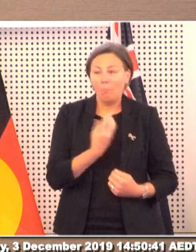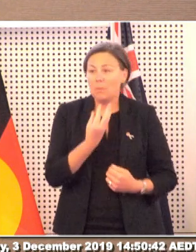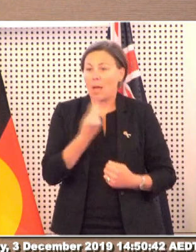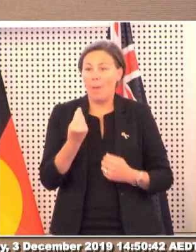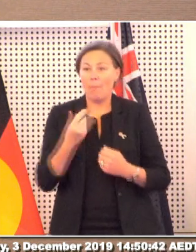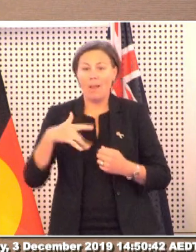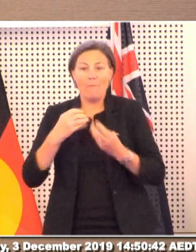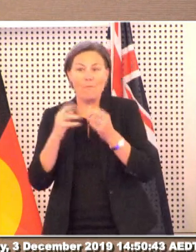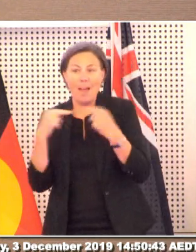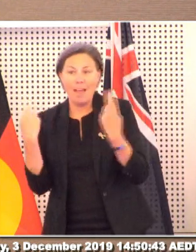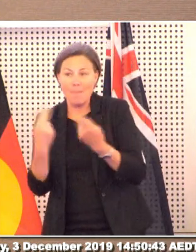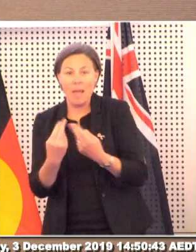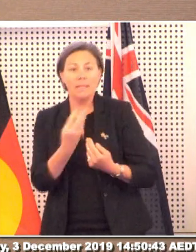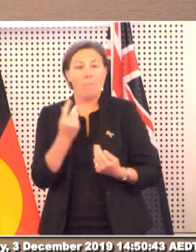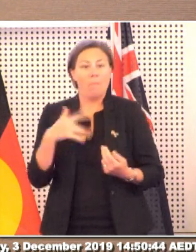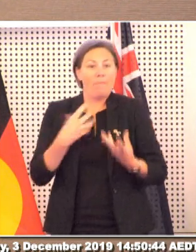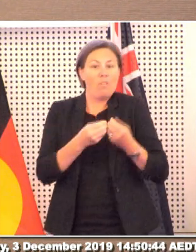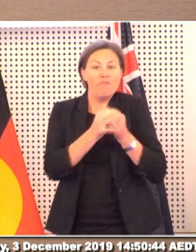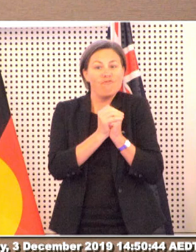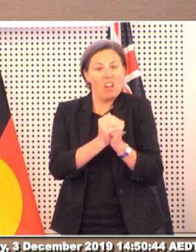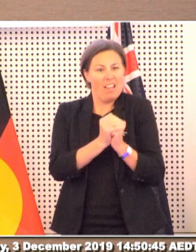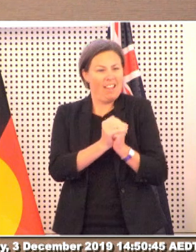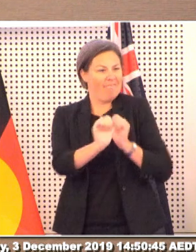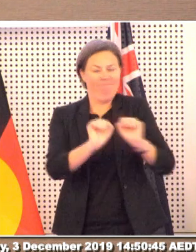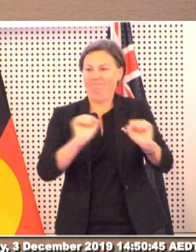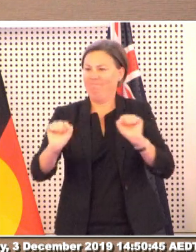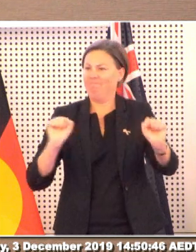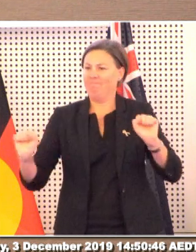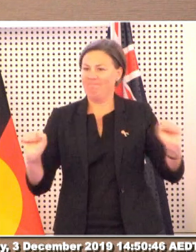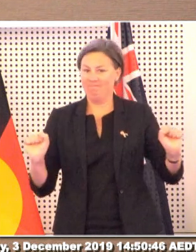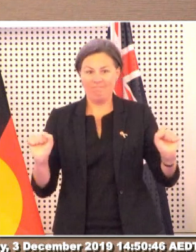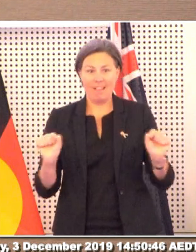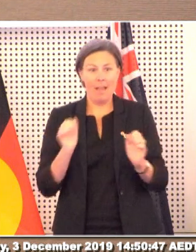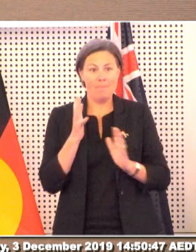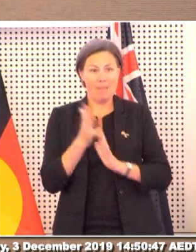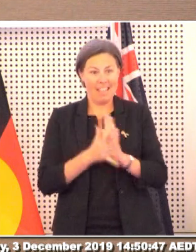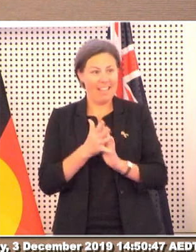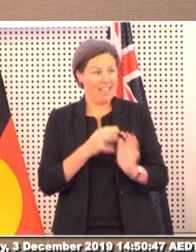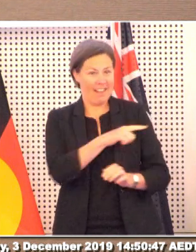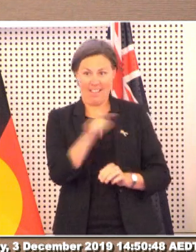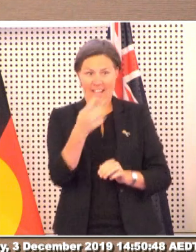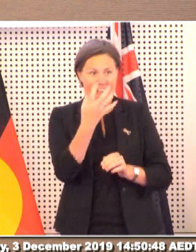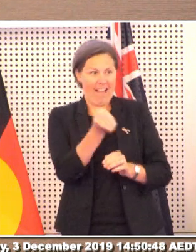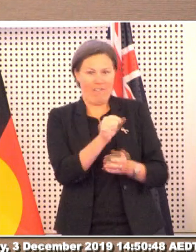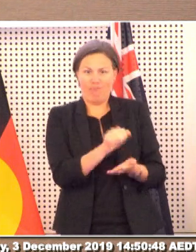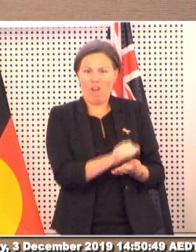Some of us live with our friends. So the question is do people have the right to have a choice about where they live.